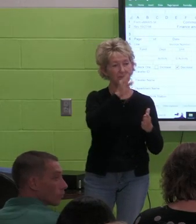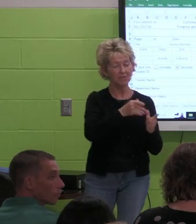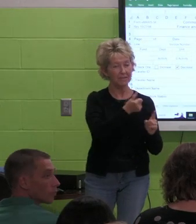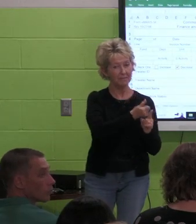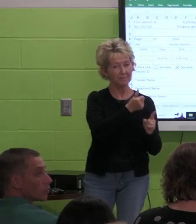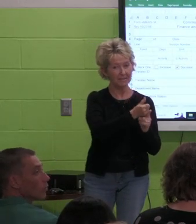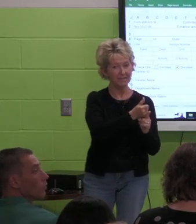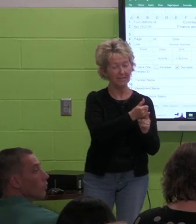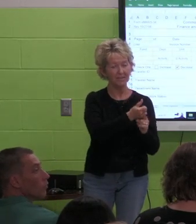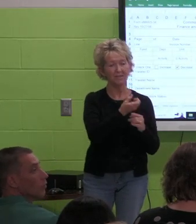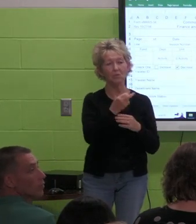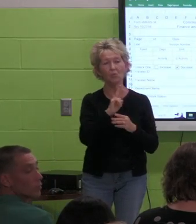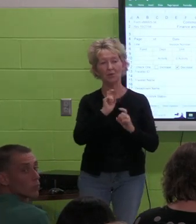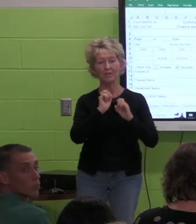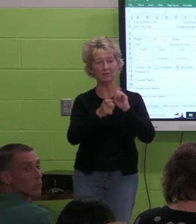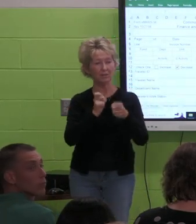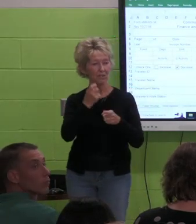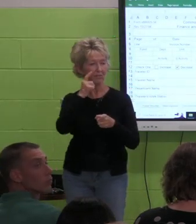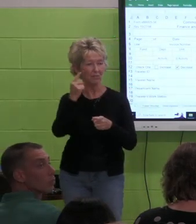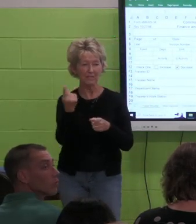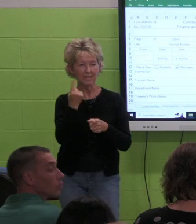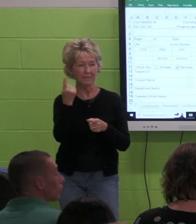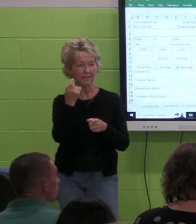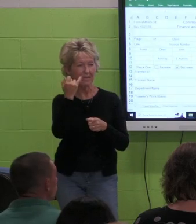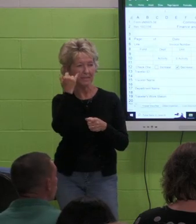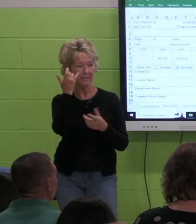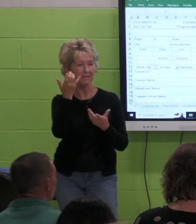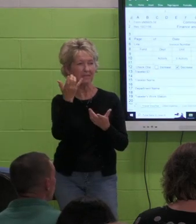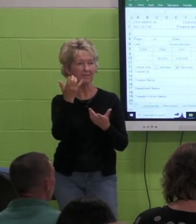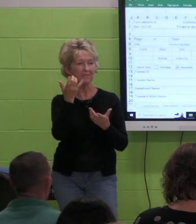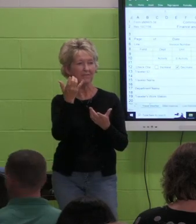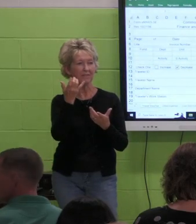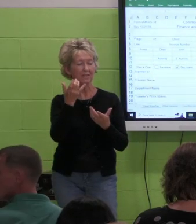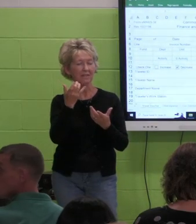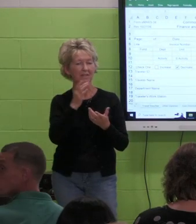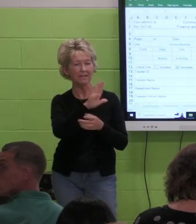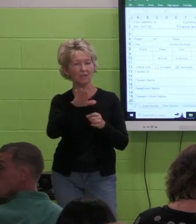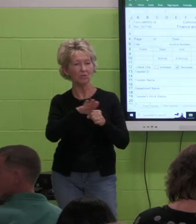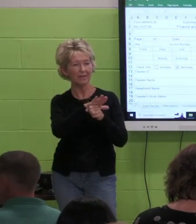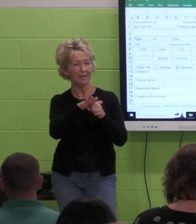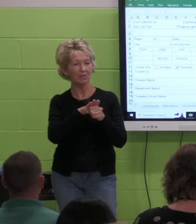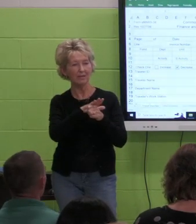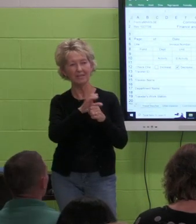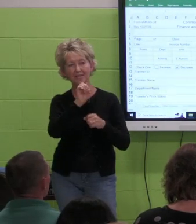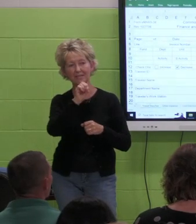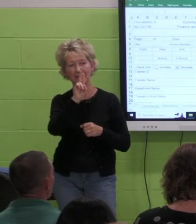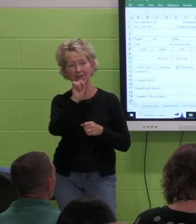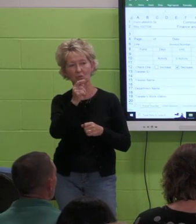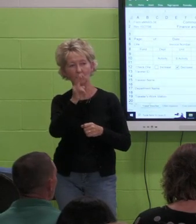or donations for something if your particular area is Outreach or um